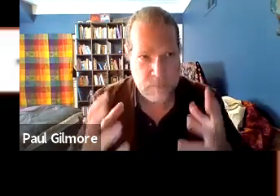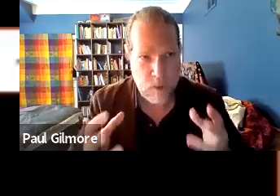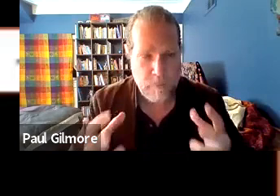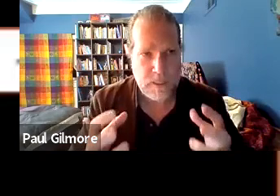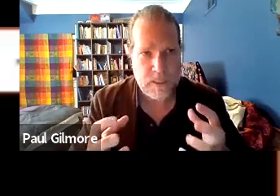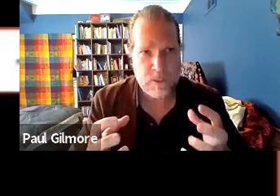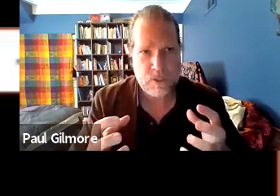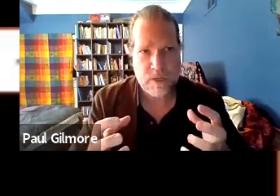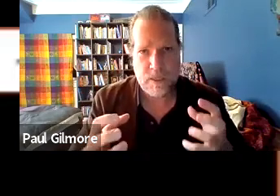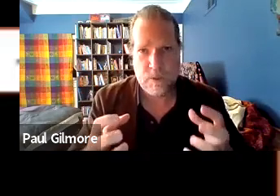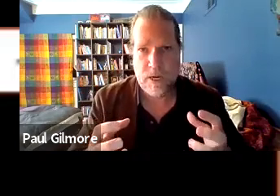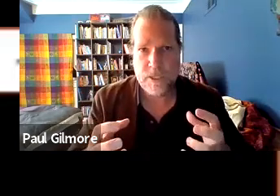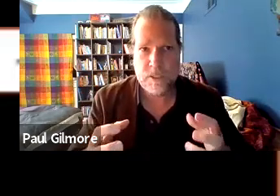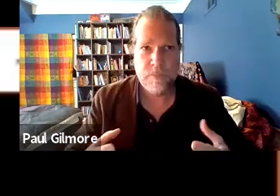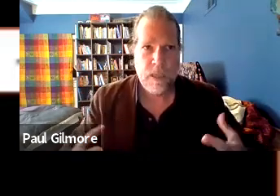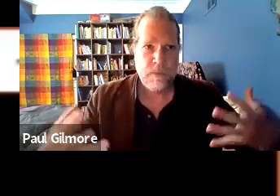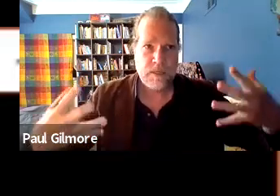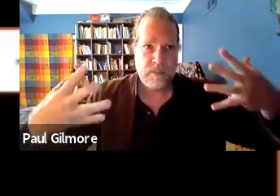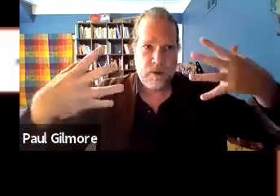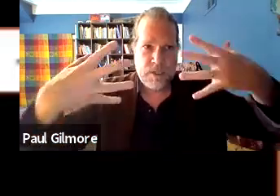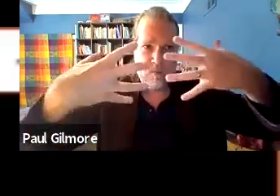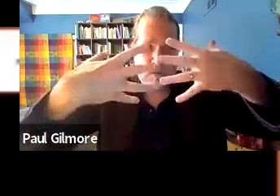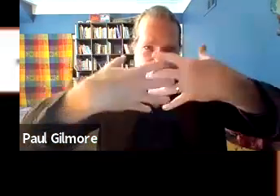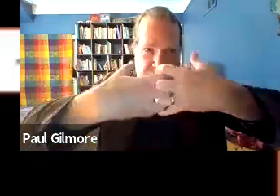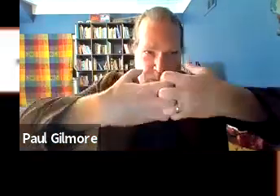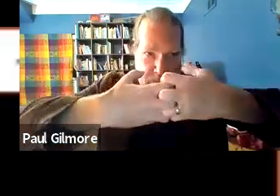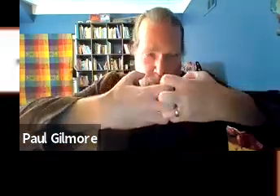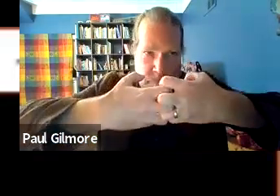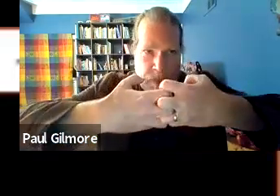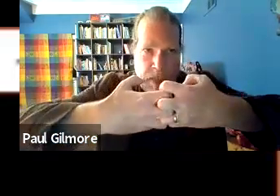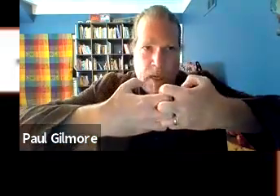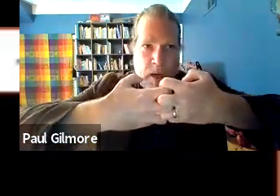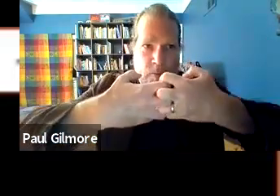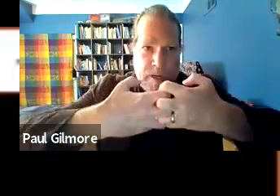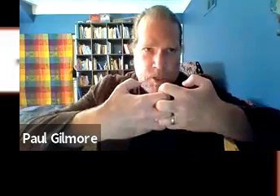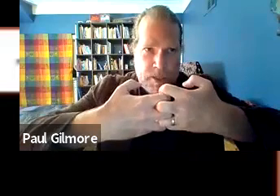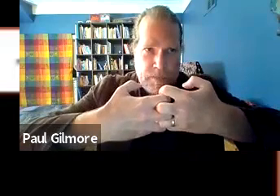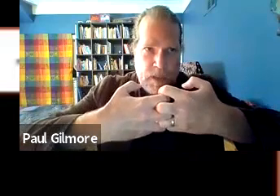reason why we need to restrict immigration, because immigration will mix people racially